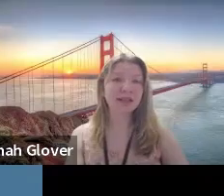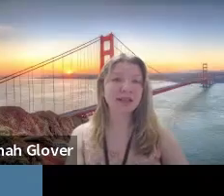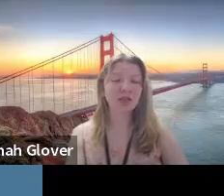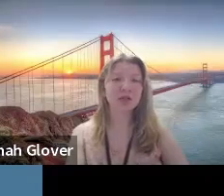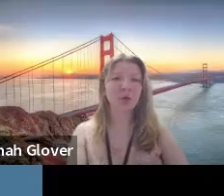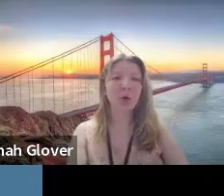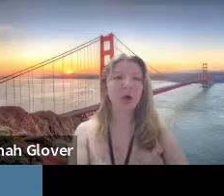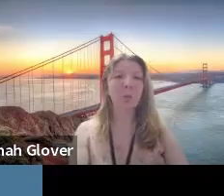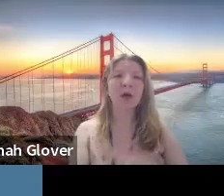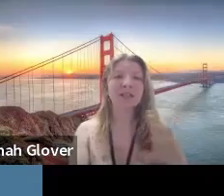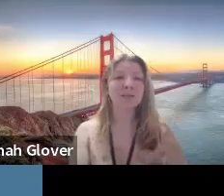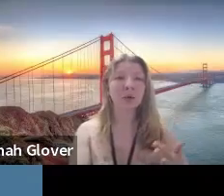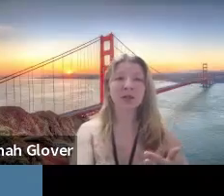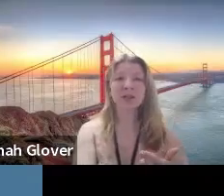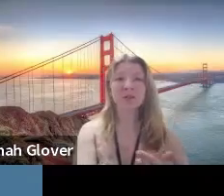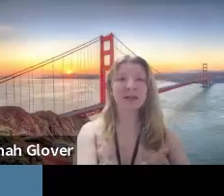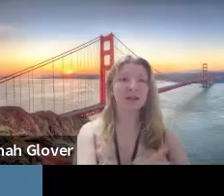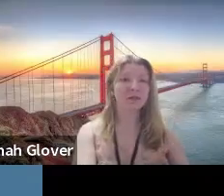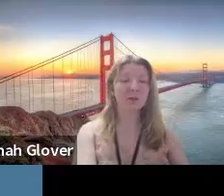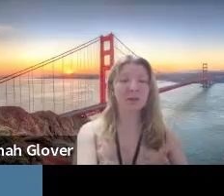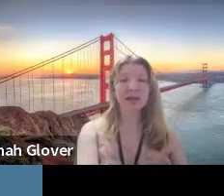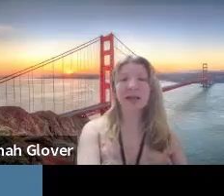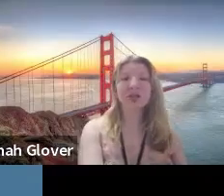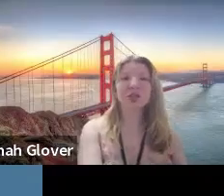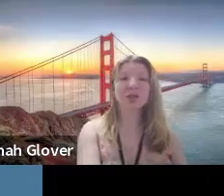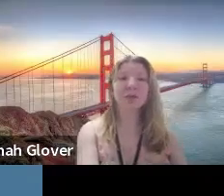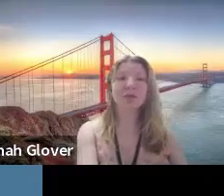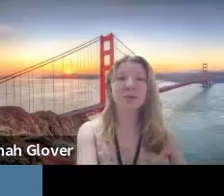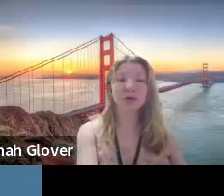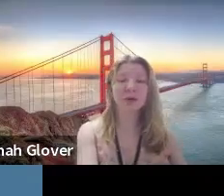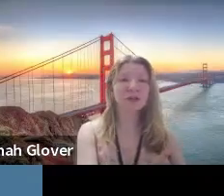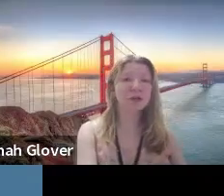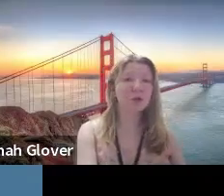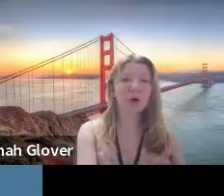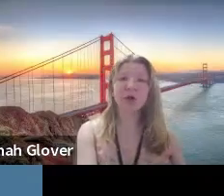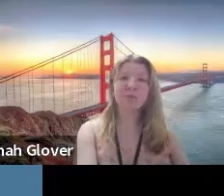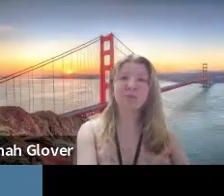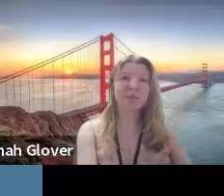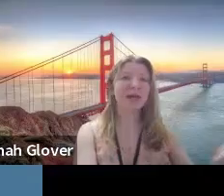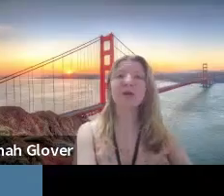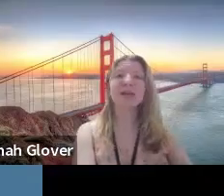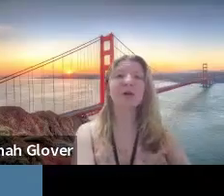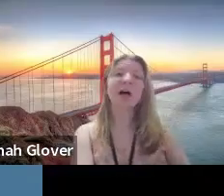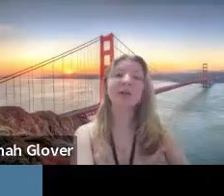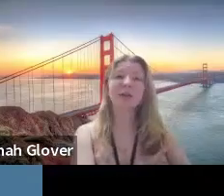The consistently access medication. This is Hannah speaking. Because you cannot consistently access medication unless you